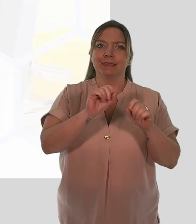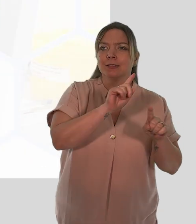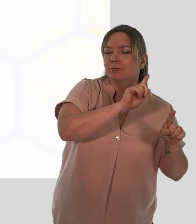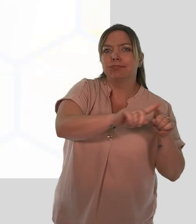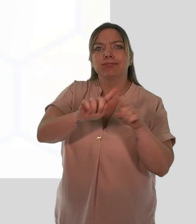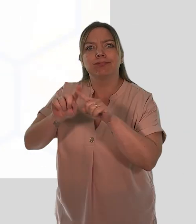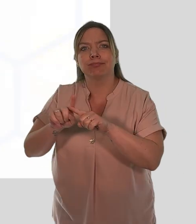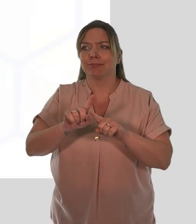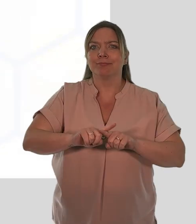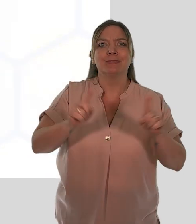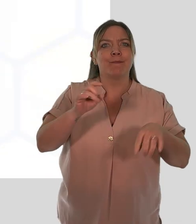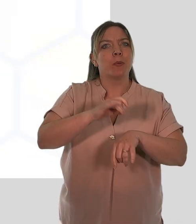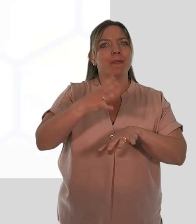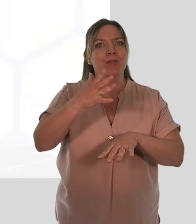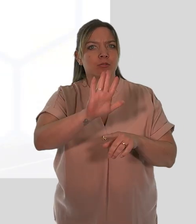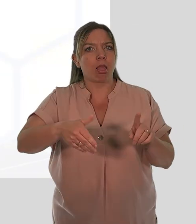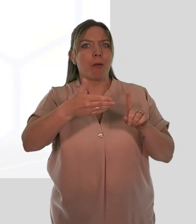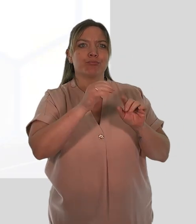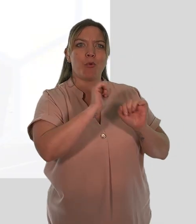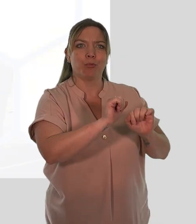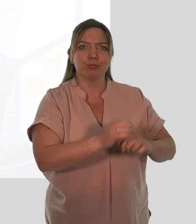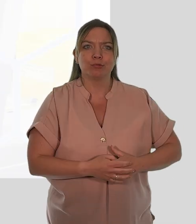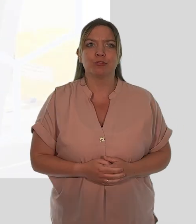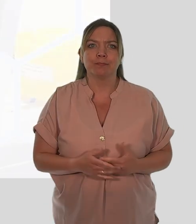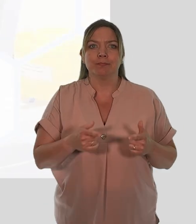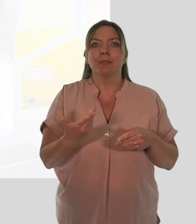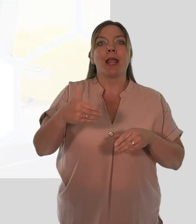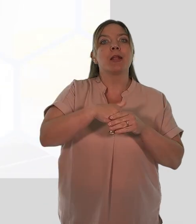in different populations to affect disease onset and progression.